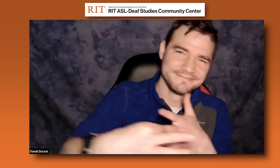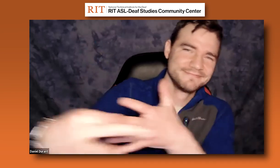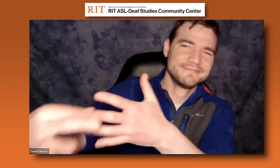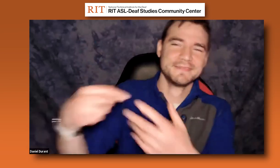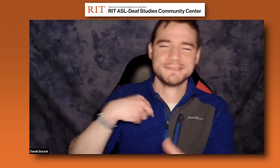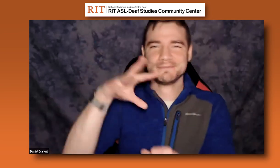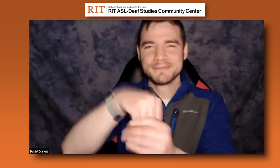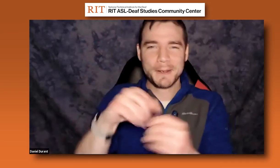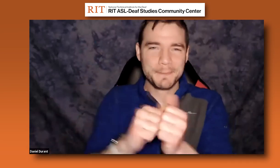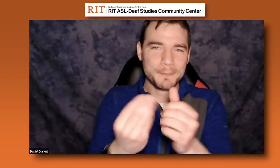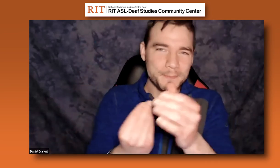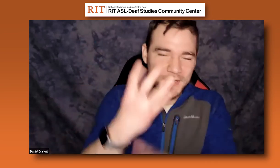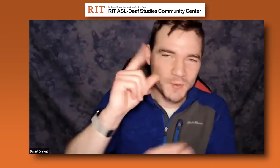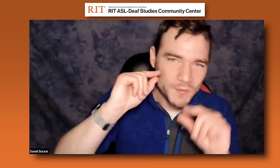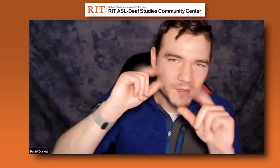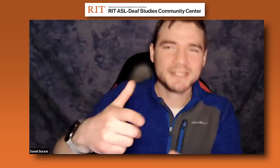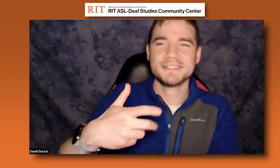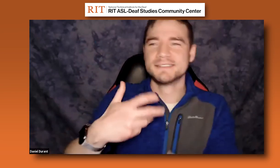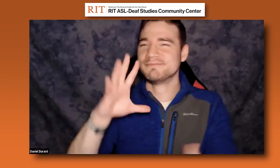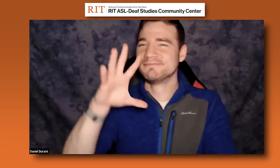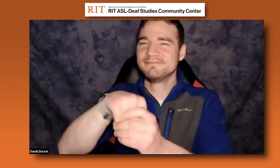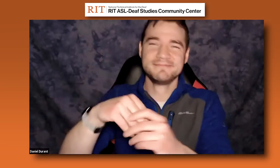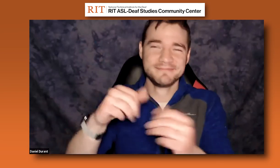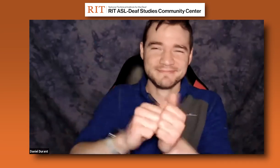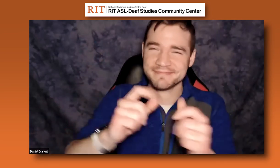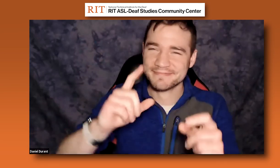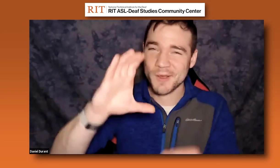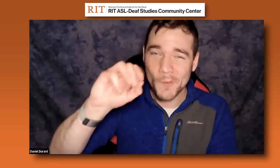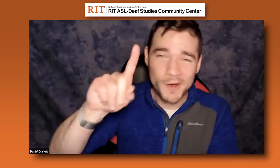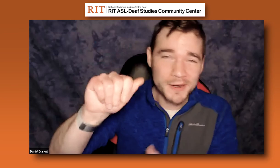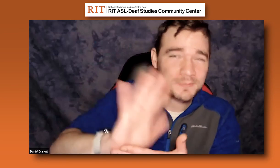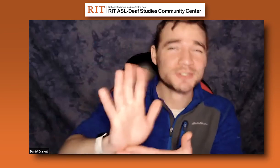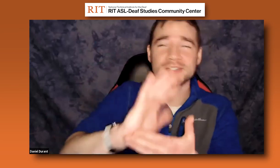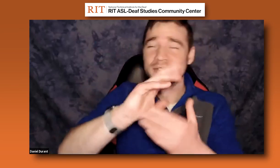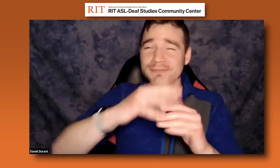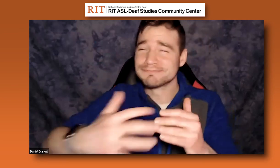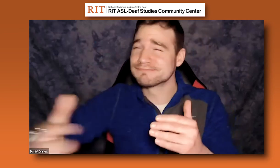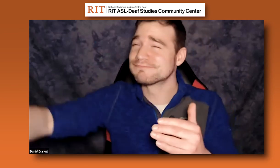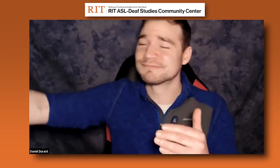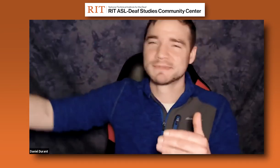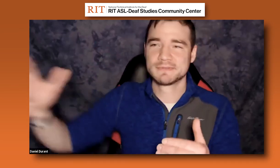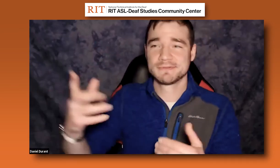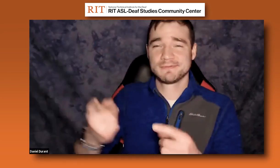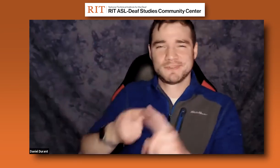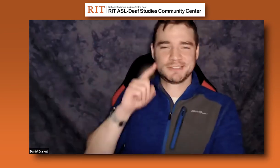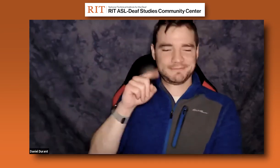and then that led to me being involved at "Spring Awakening" and in the movie "CODA,"